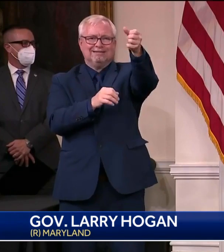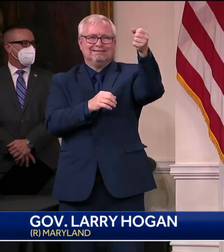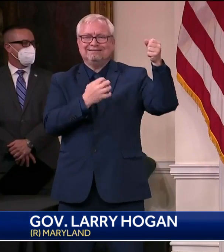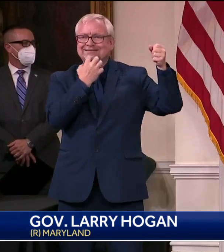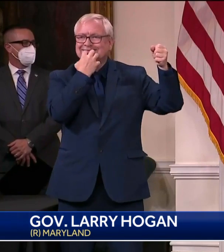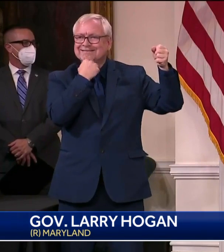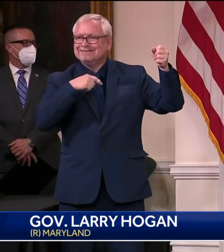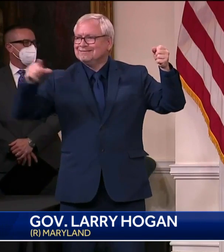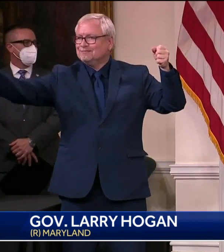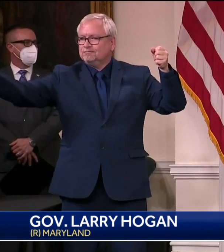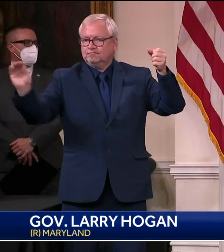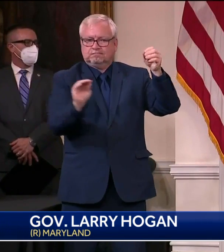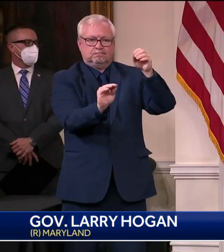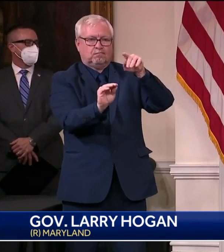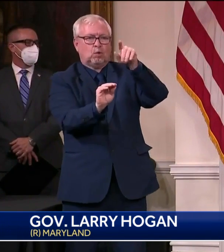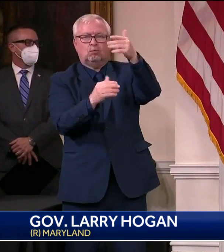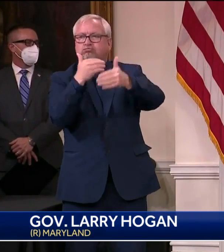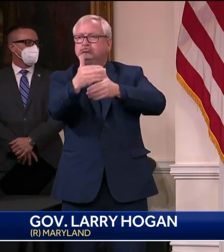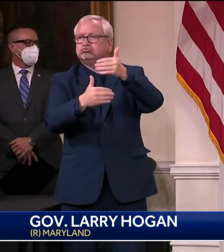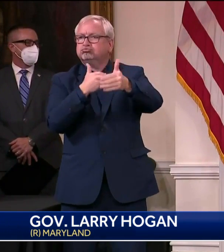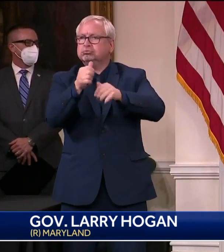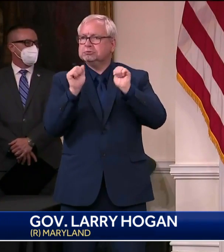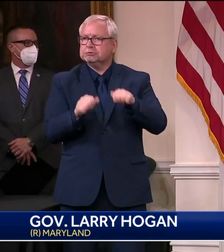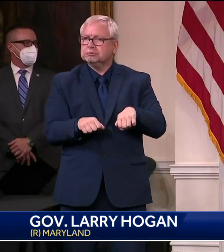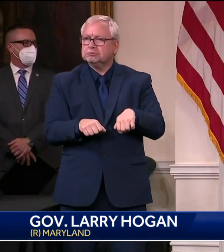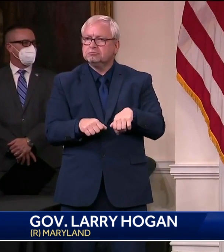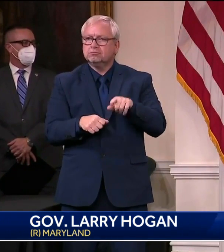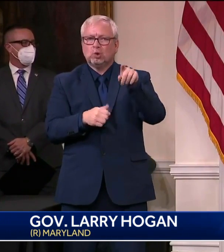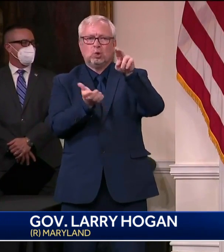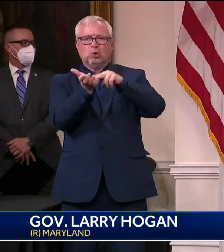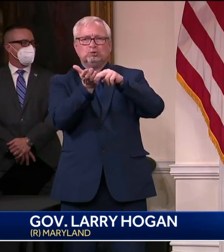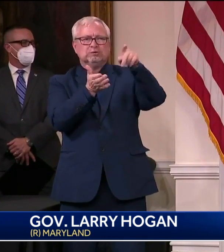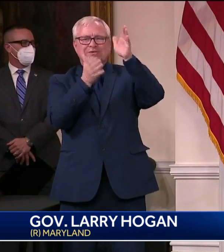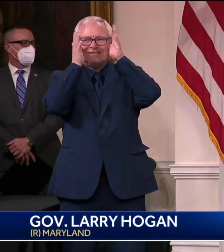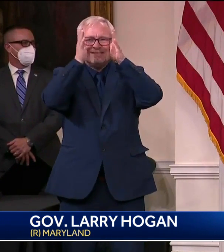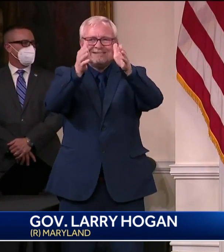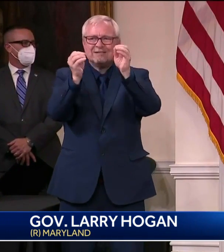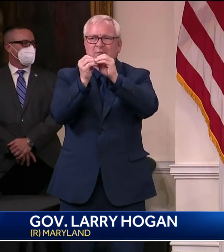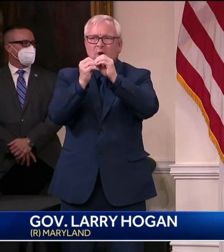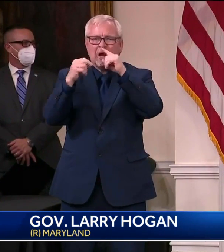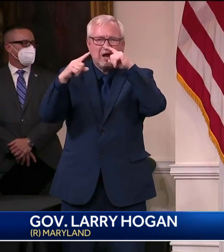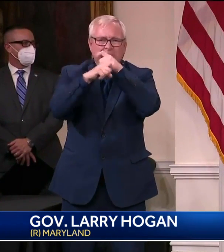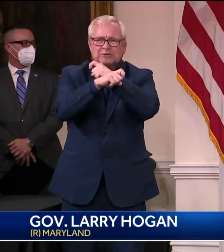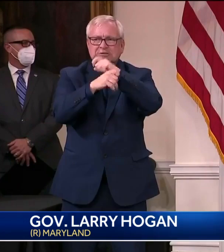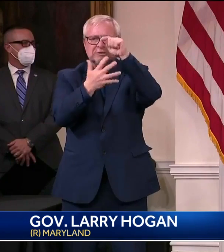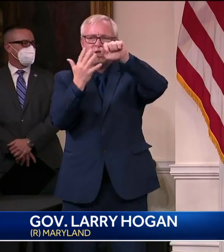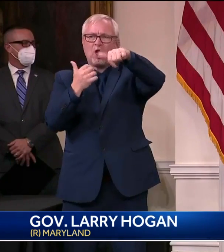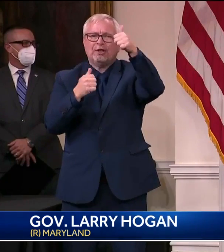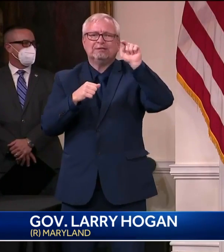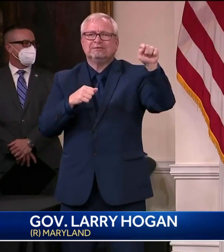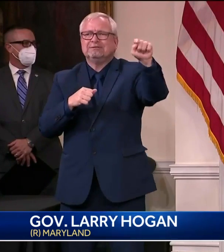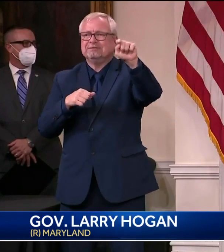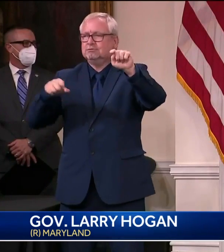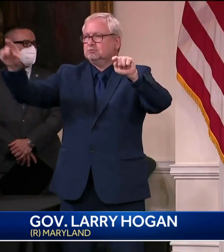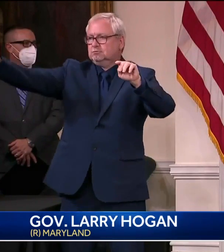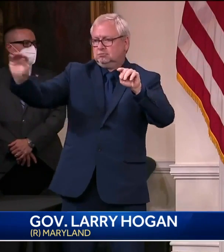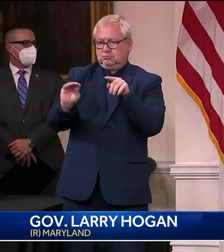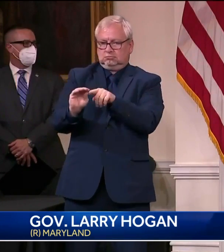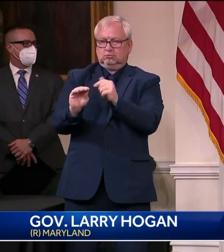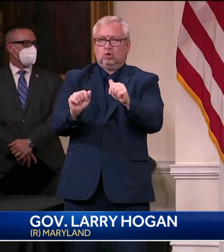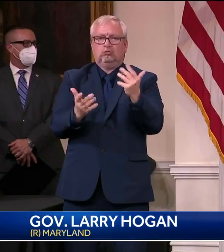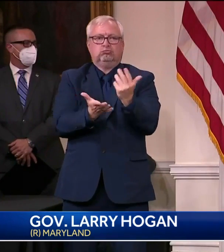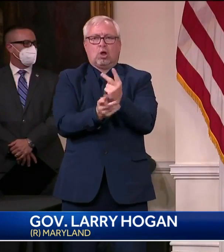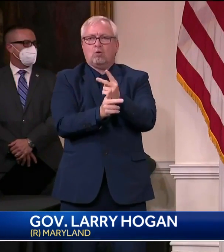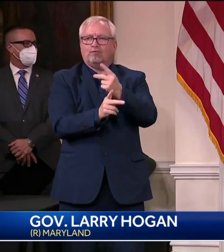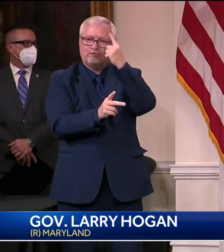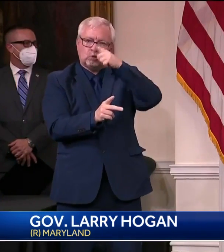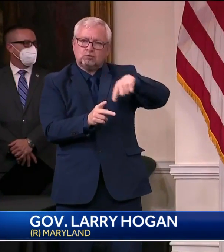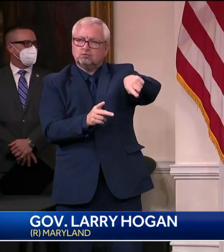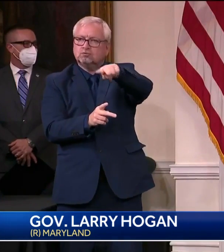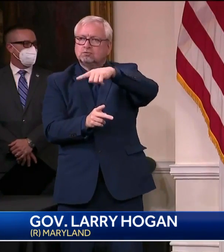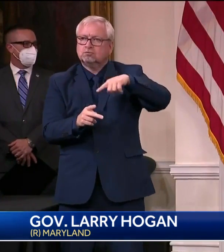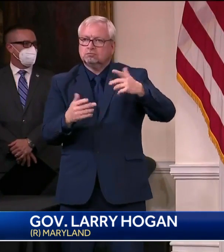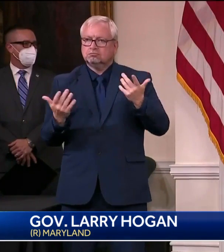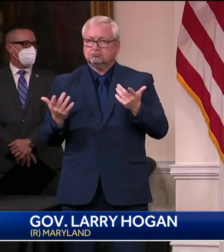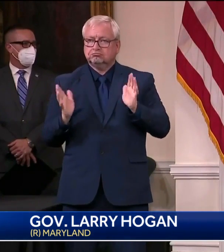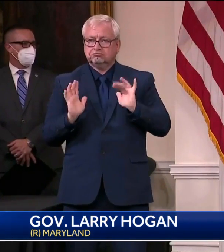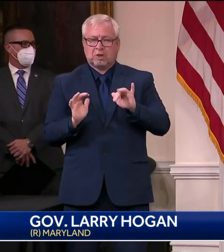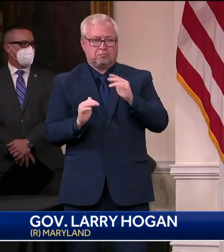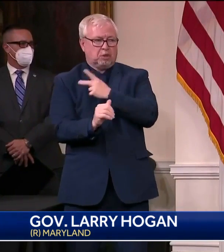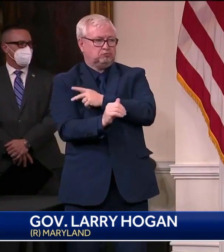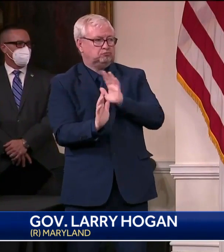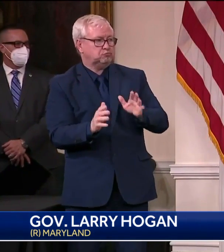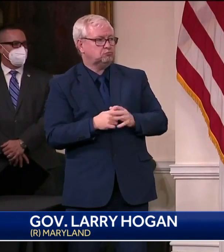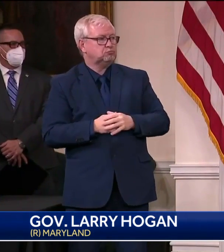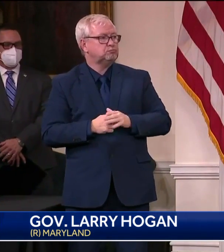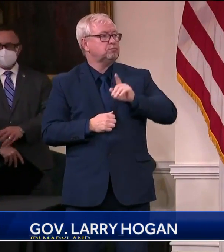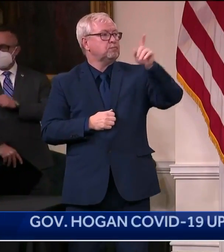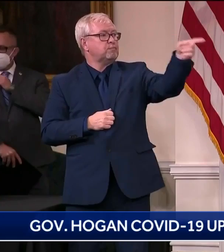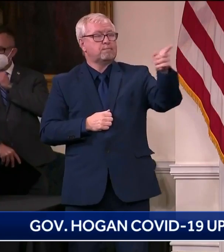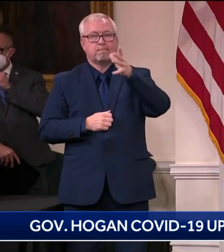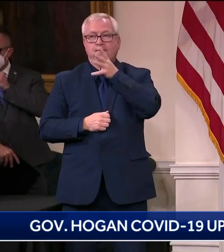WORK AT THE TESTING FACILITY OR DO OTHER THINGS THAT YOU NEED TO KEEP PATIENTS COMFORTABLE, THEN THE NURSES WHO ARE MORE HIGHLY SKILLED CAN FOCUS ON THE PATIENTS THAT NEED THEIR HELP